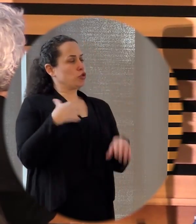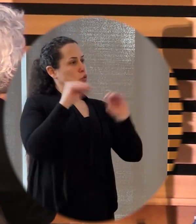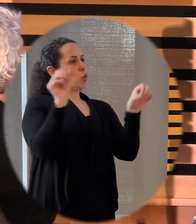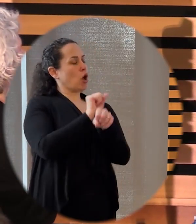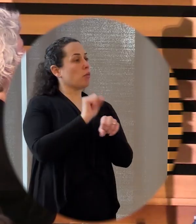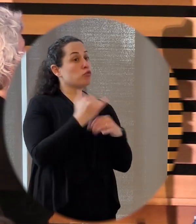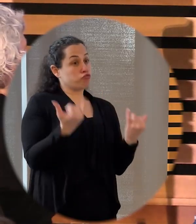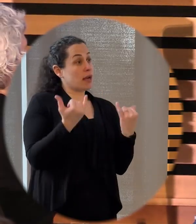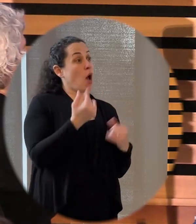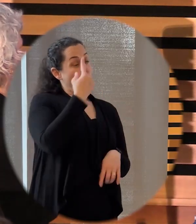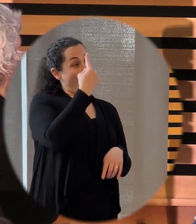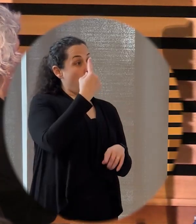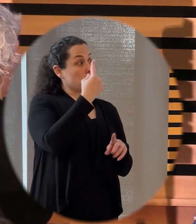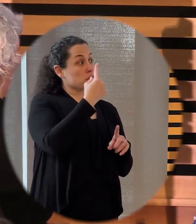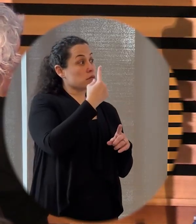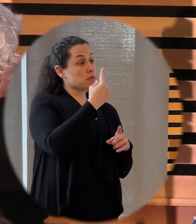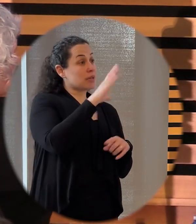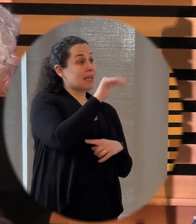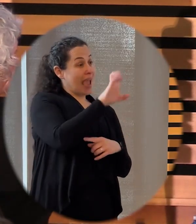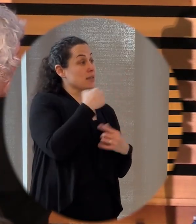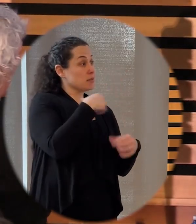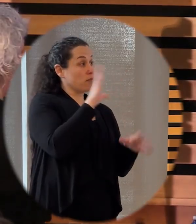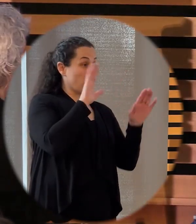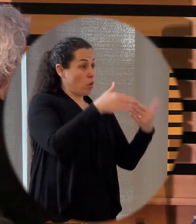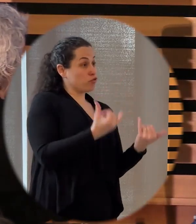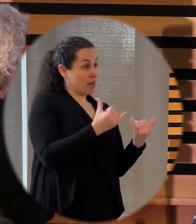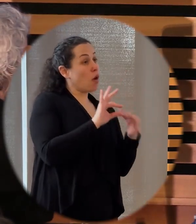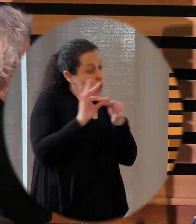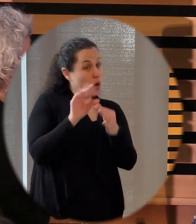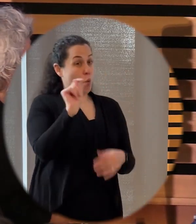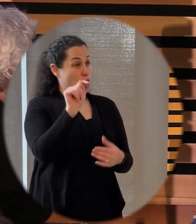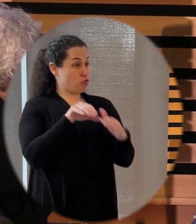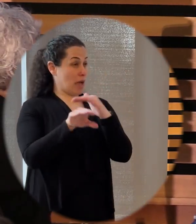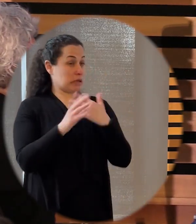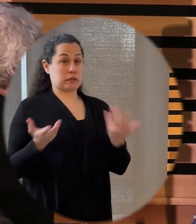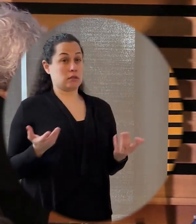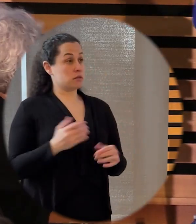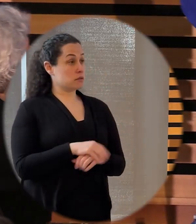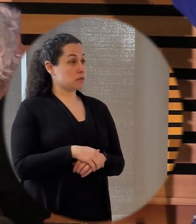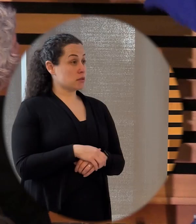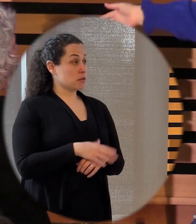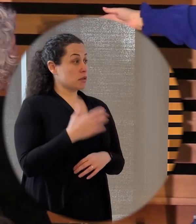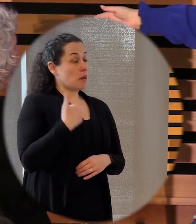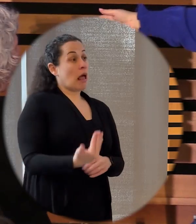I have a case I'm working on now again about washroom access. After my last